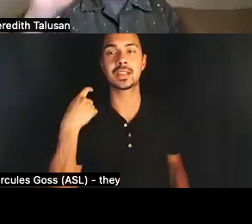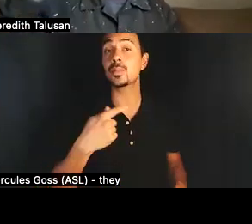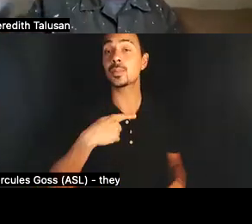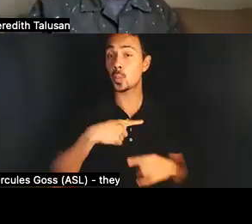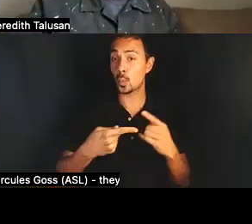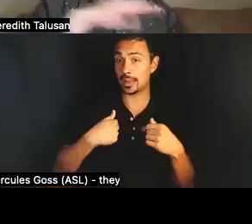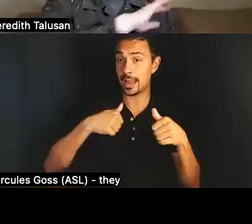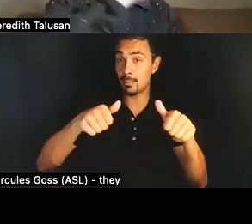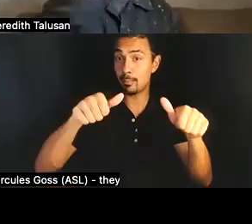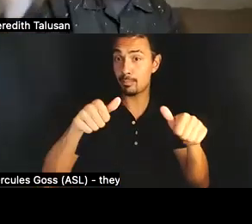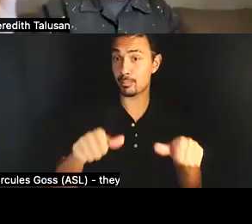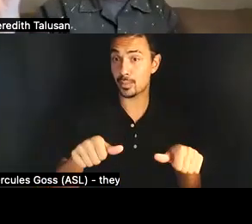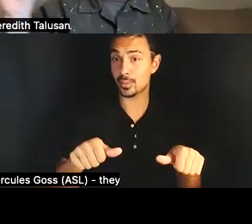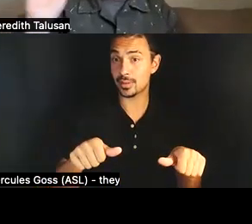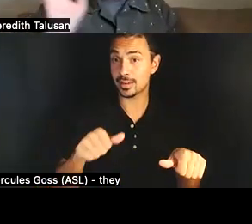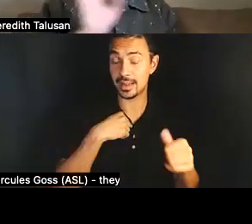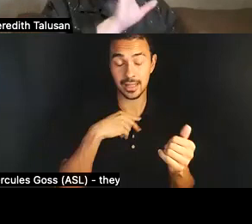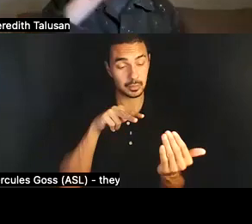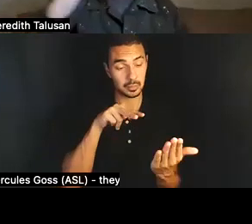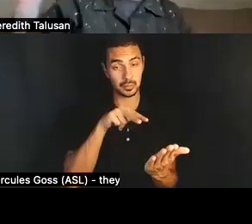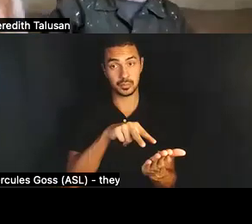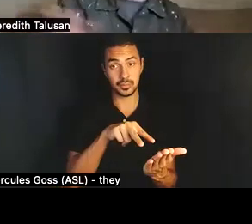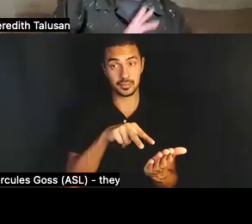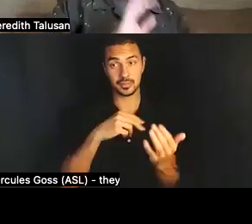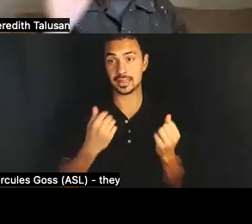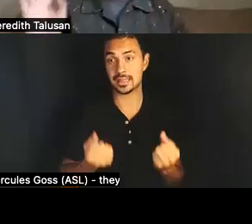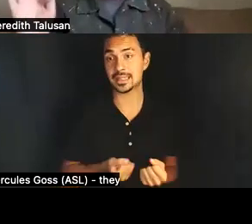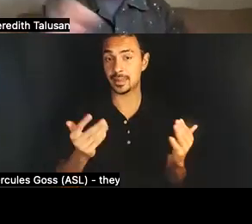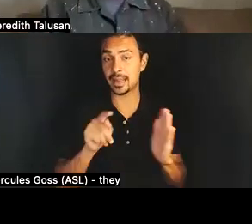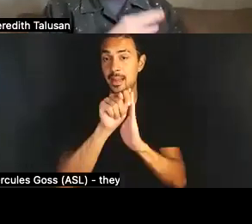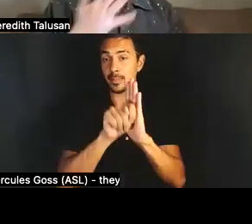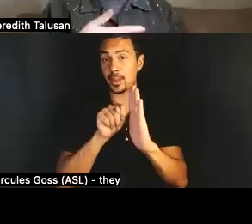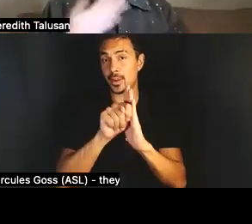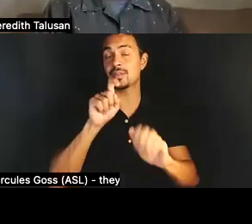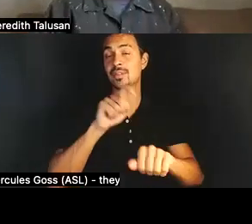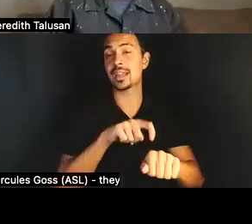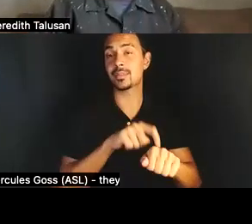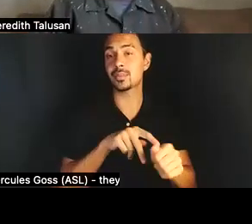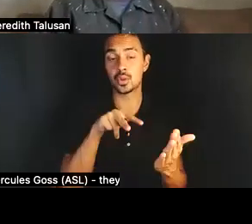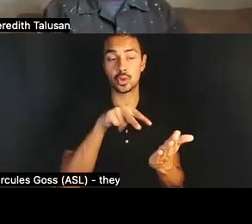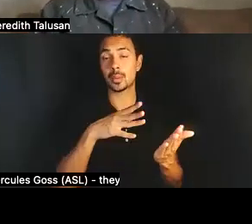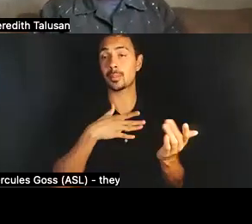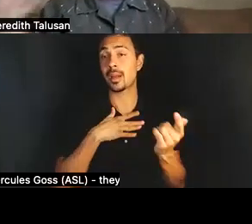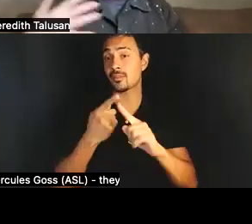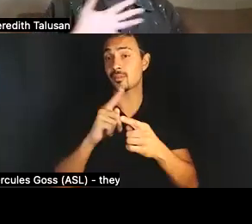Because I know that I do not actually want to be addicted to it. So whenever I post, I post